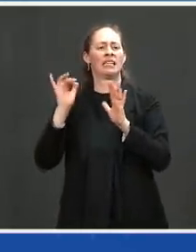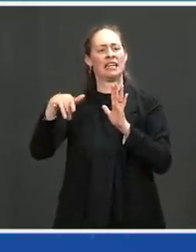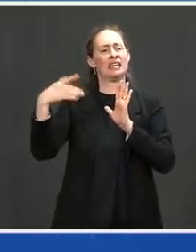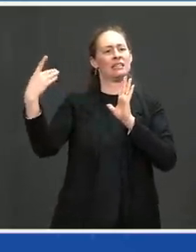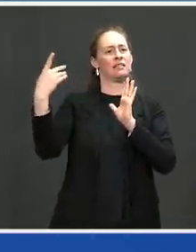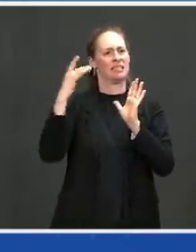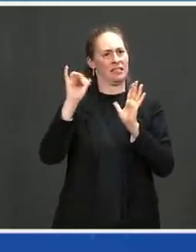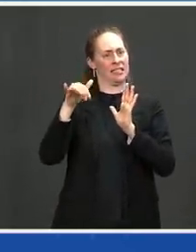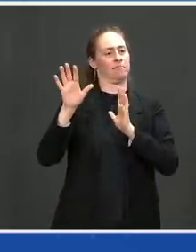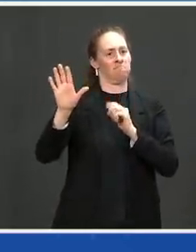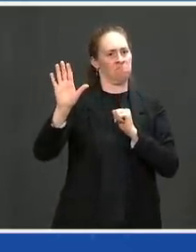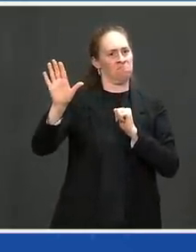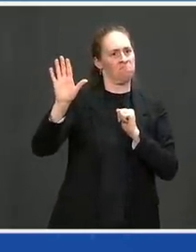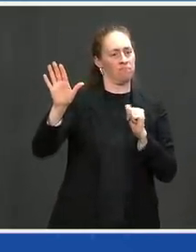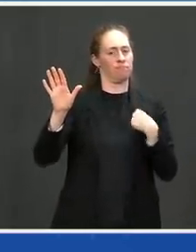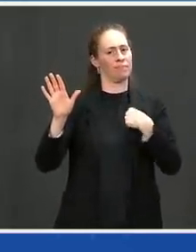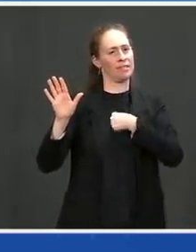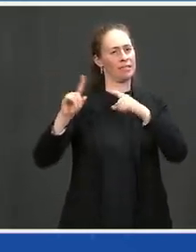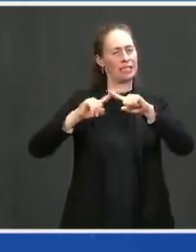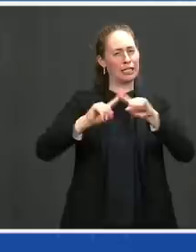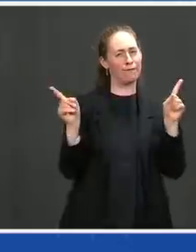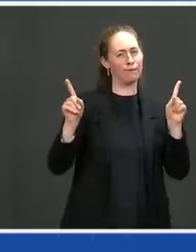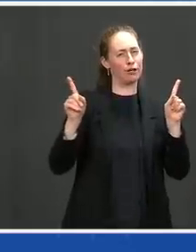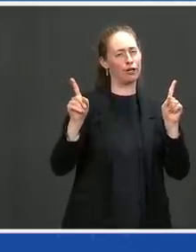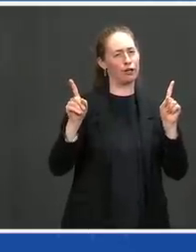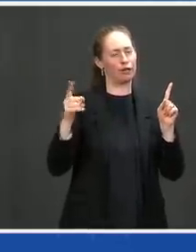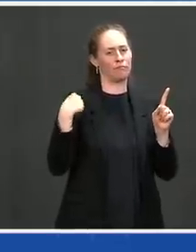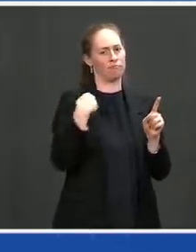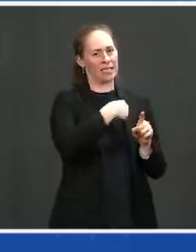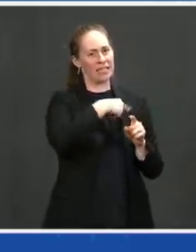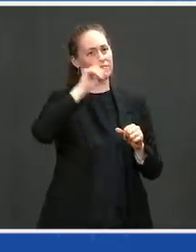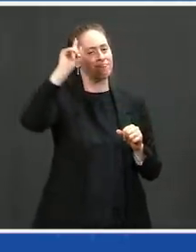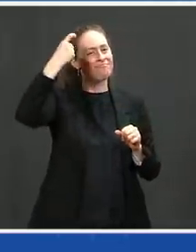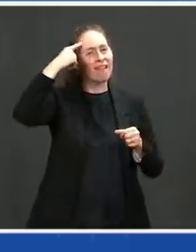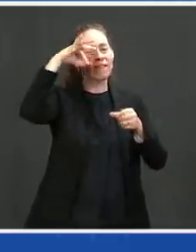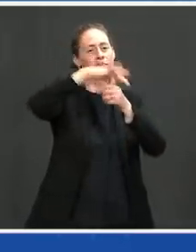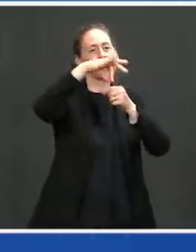We've got to prove democracy works. The Press: And, Mr. President, sorry, I know you haven't had a chance